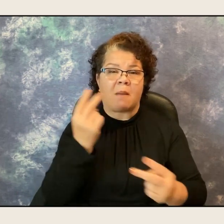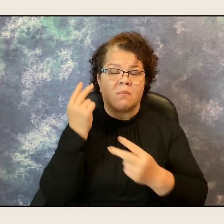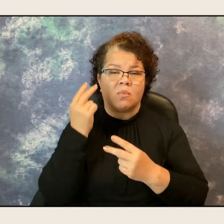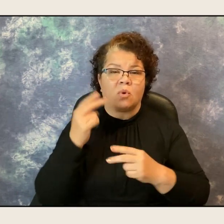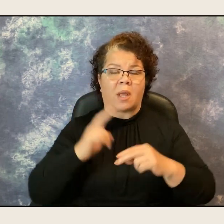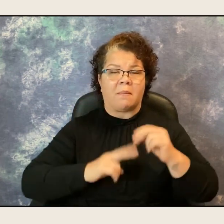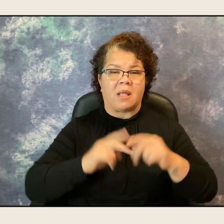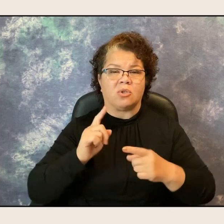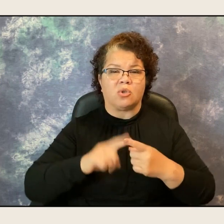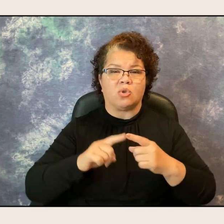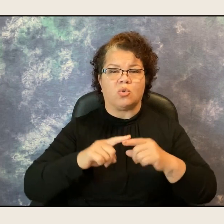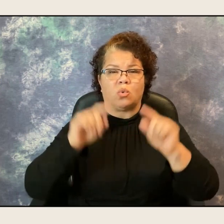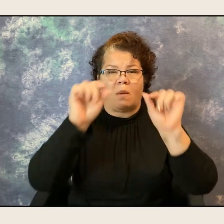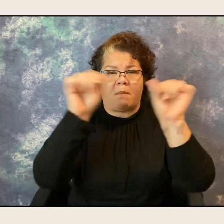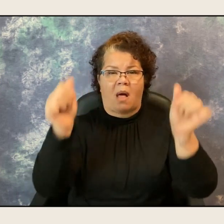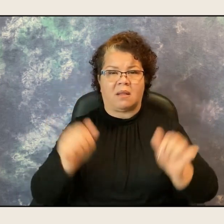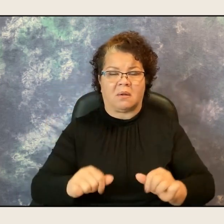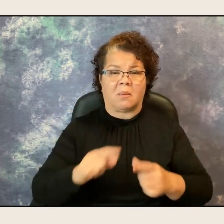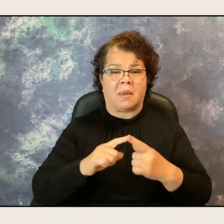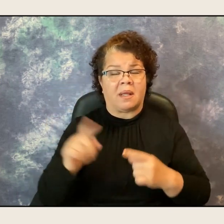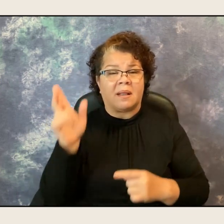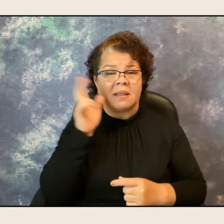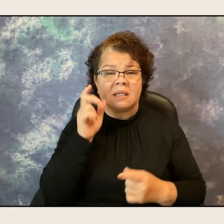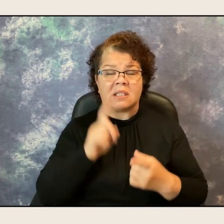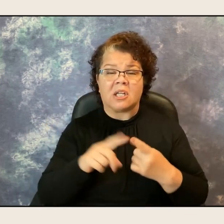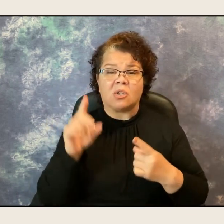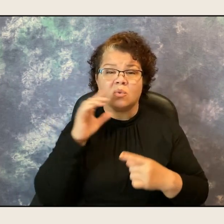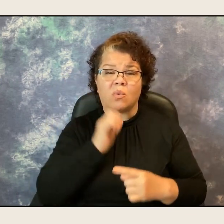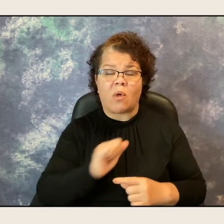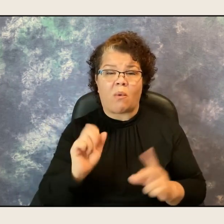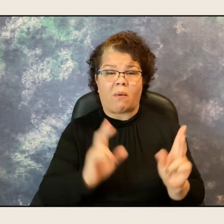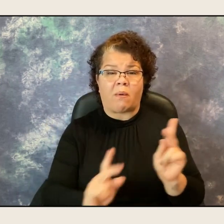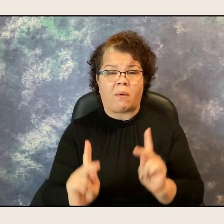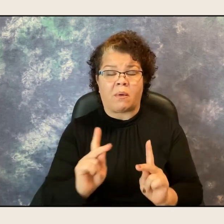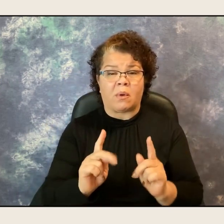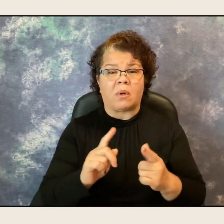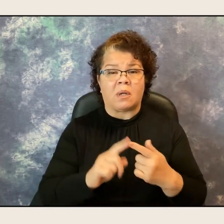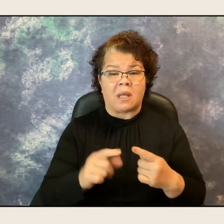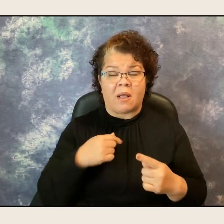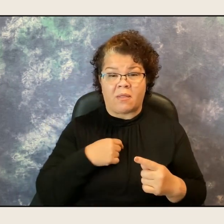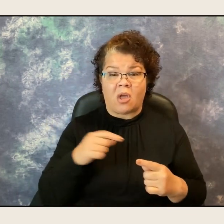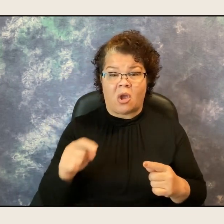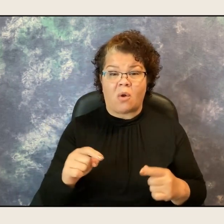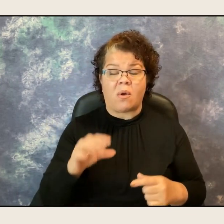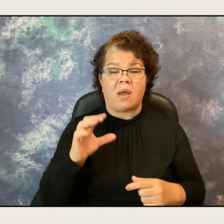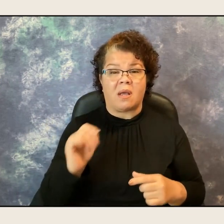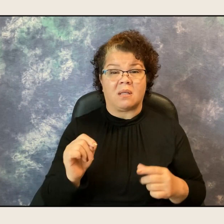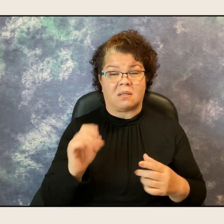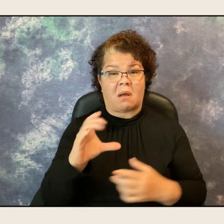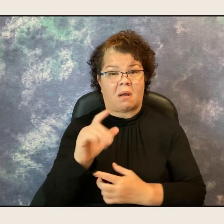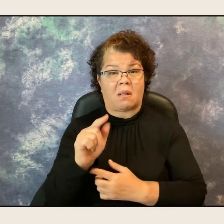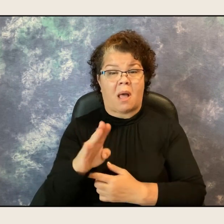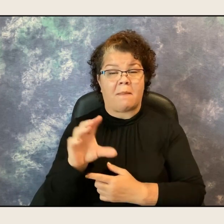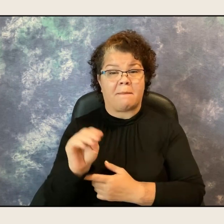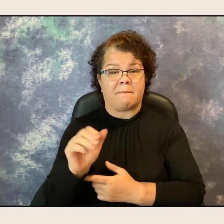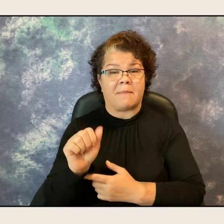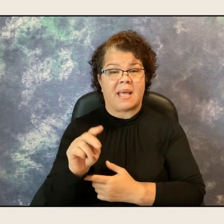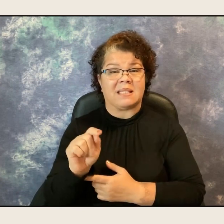I was listening to the elders and we learned that there was this Club Matinee. And Club Matinee was the place where all these great musicians,